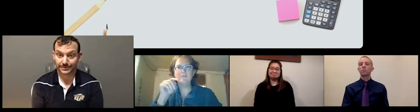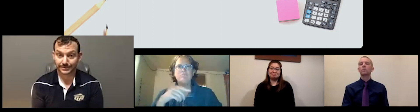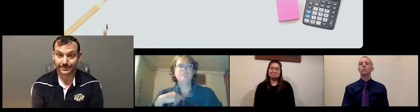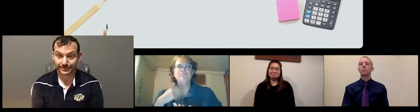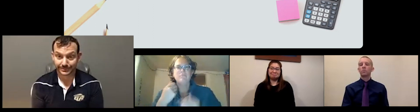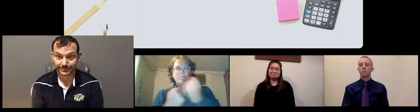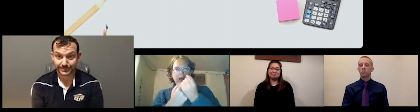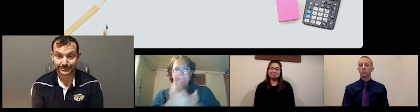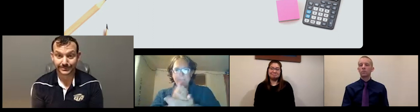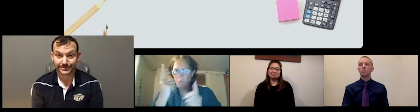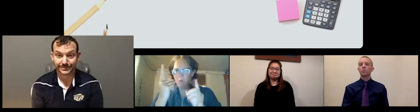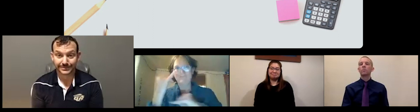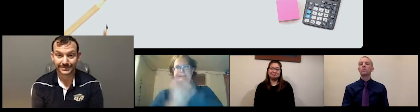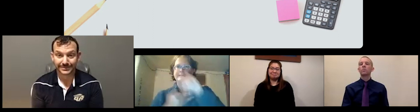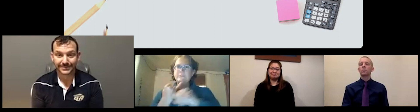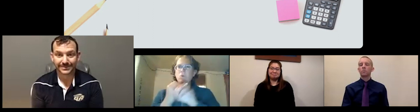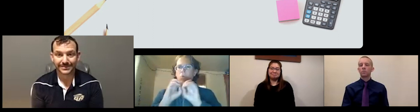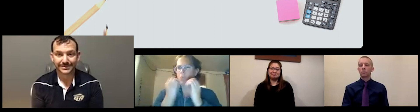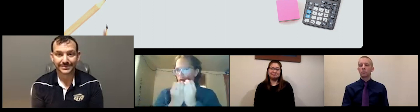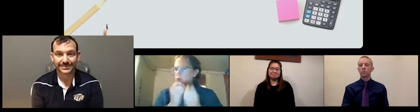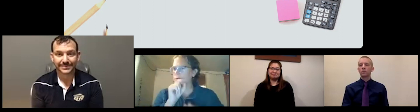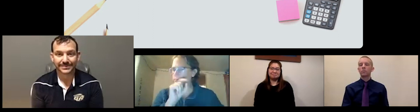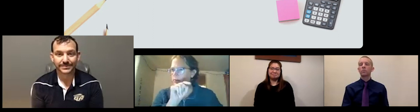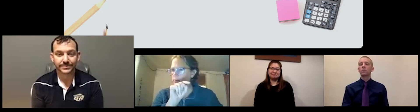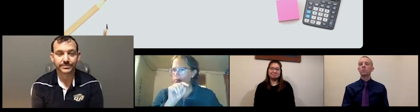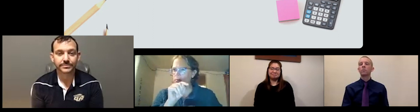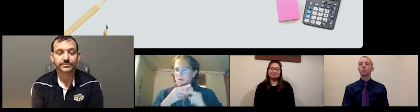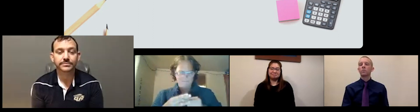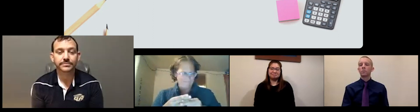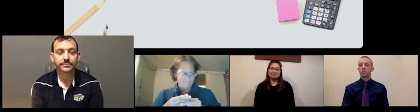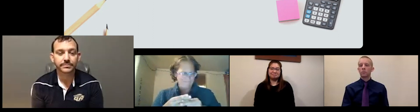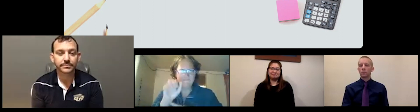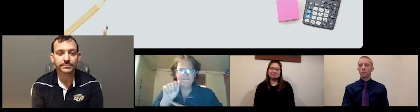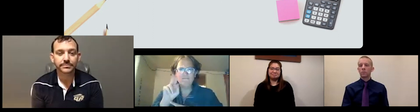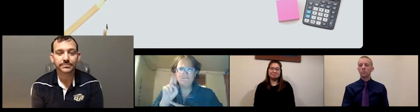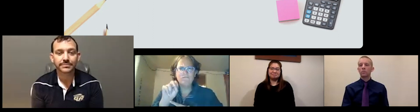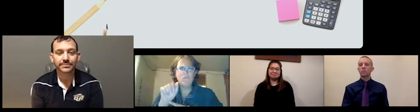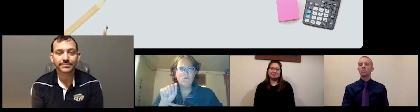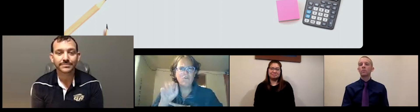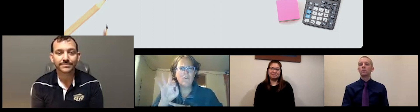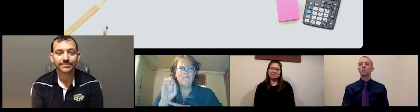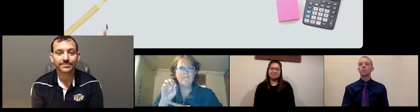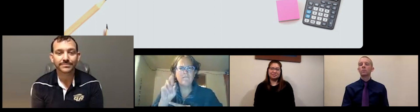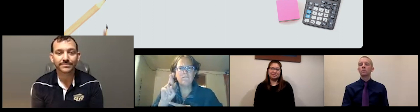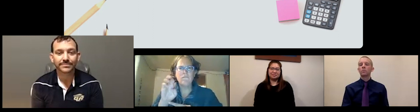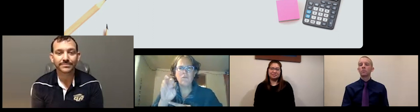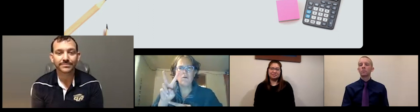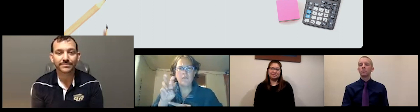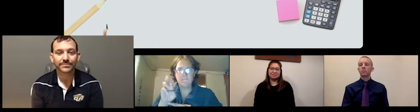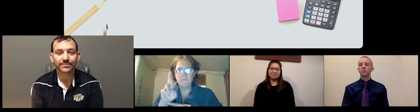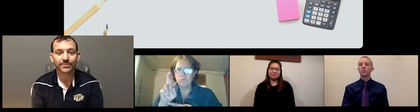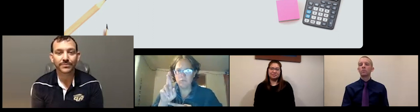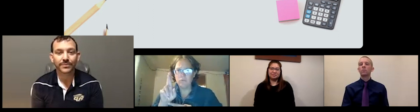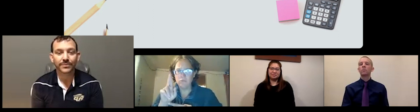I helped support one international organization called Fauna Forever.